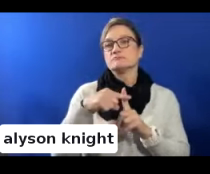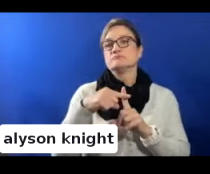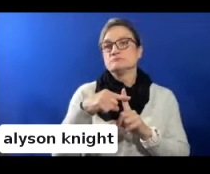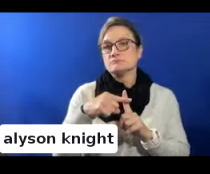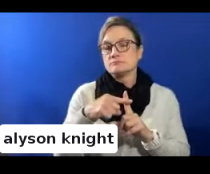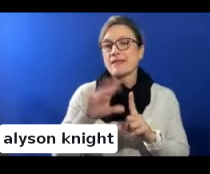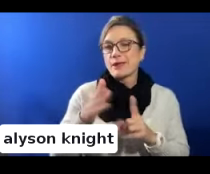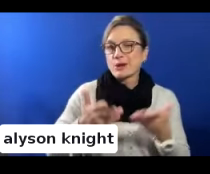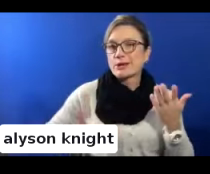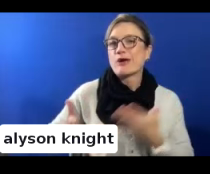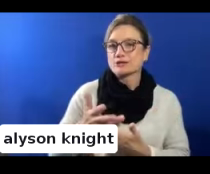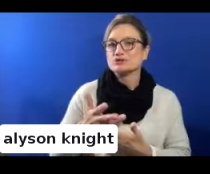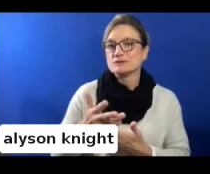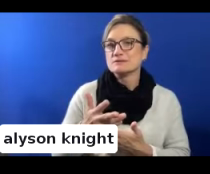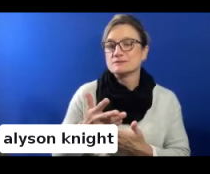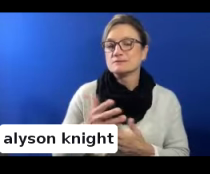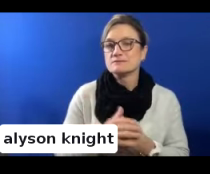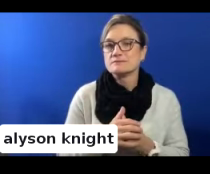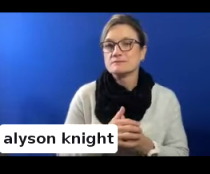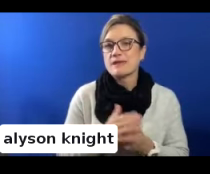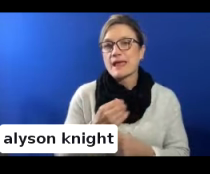interactions and quality of life.